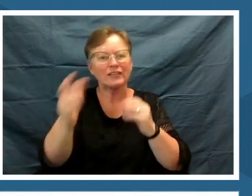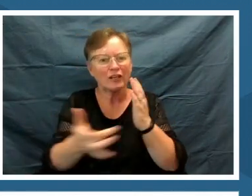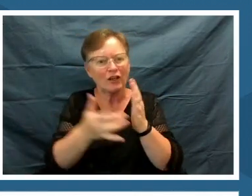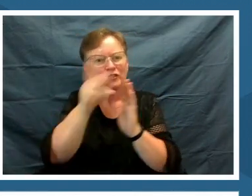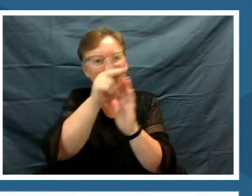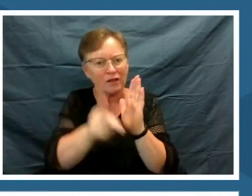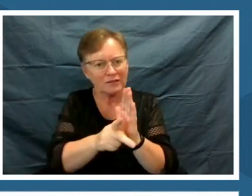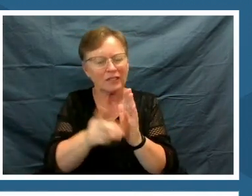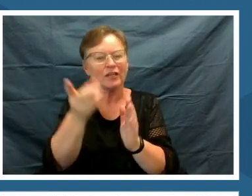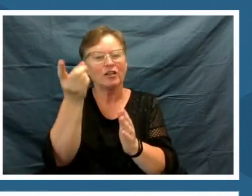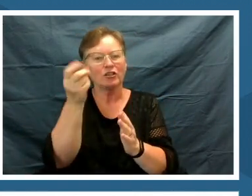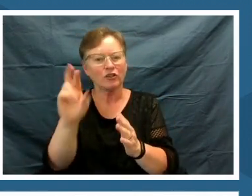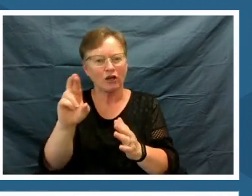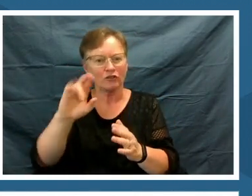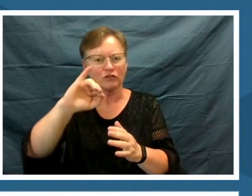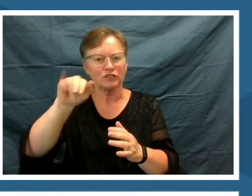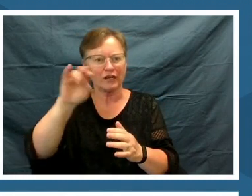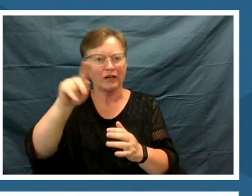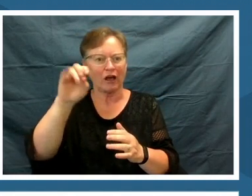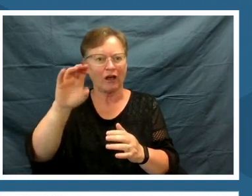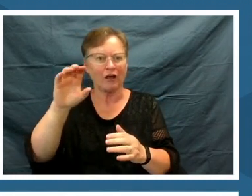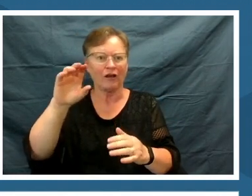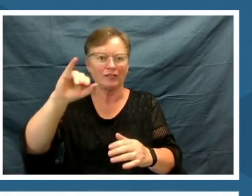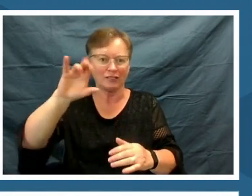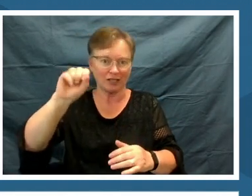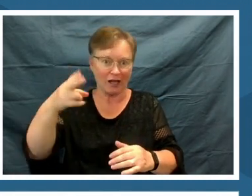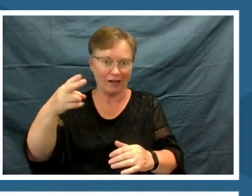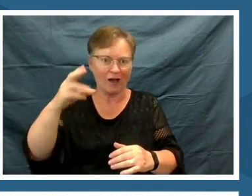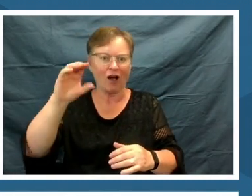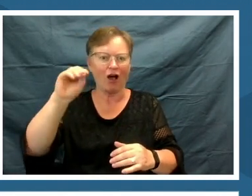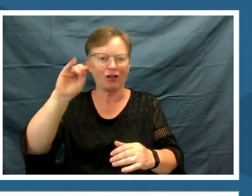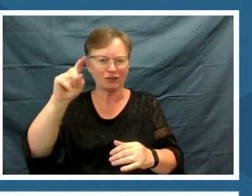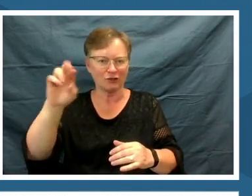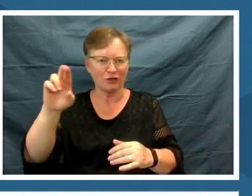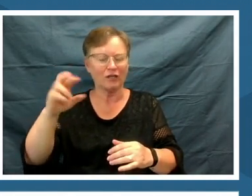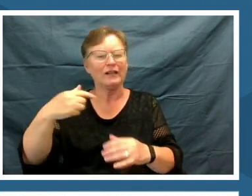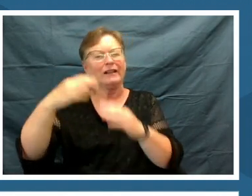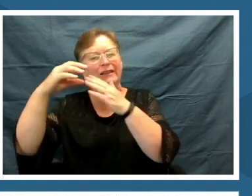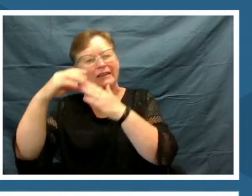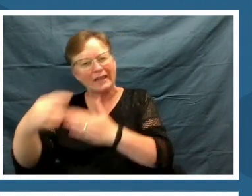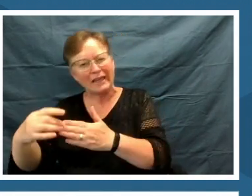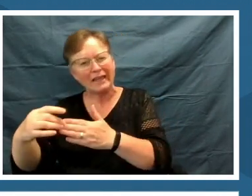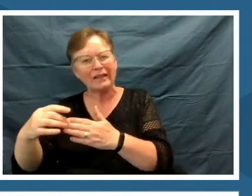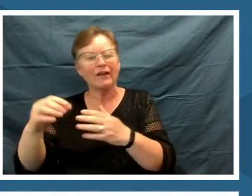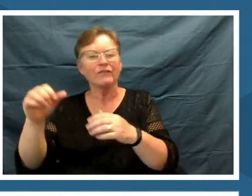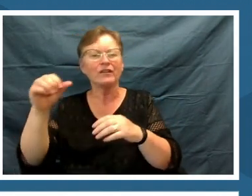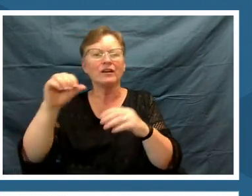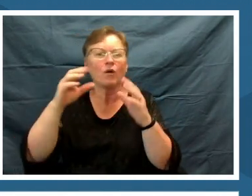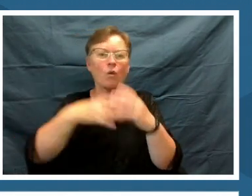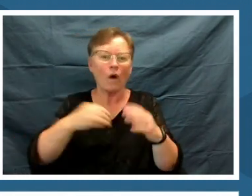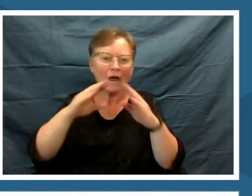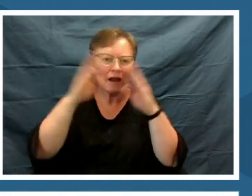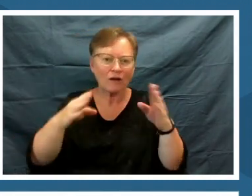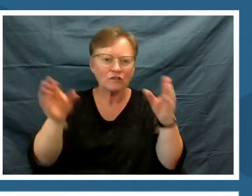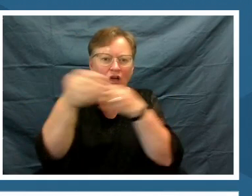isler she is the lead of the science and society division at the white house